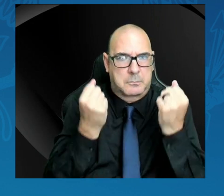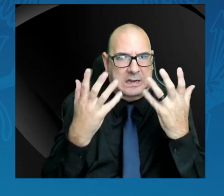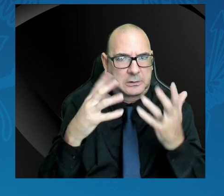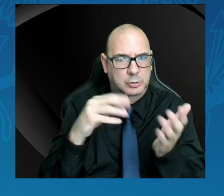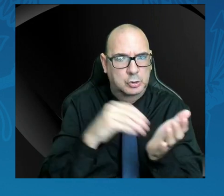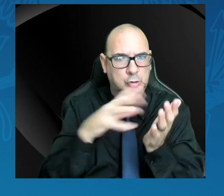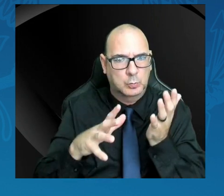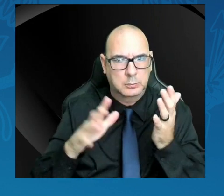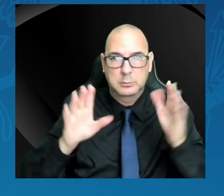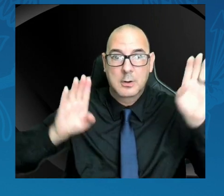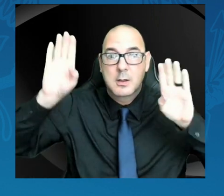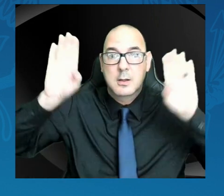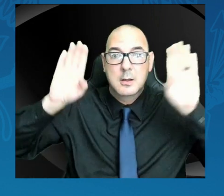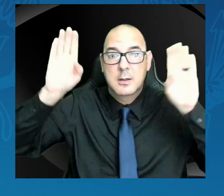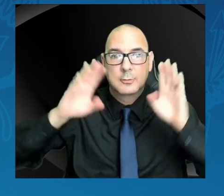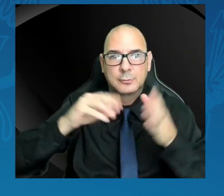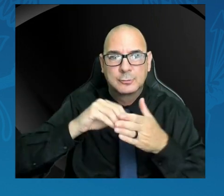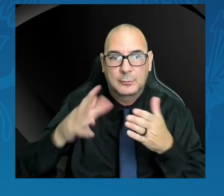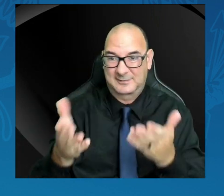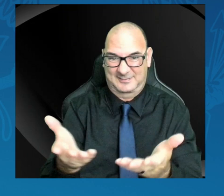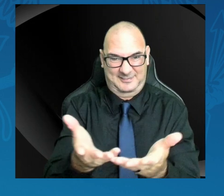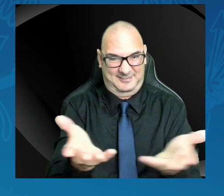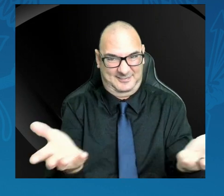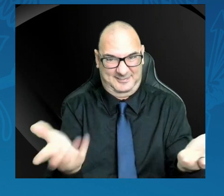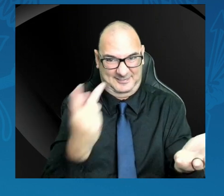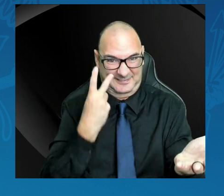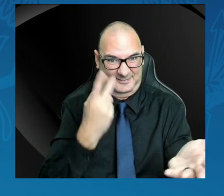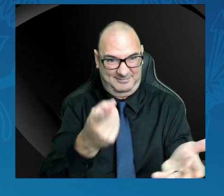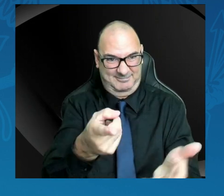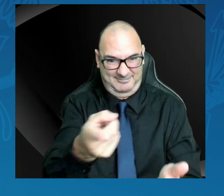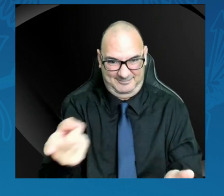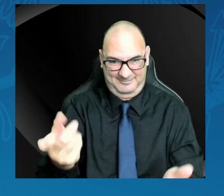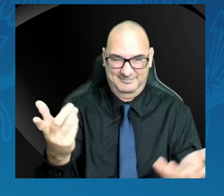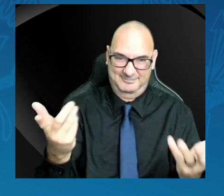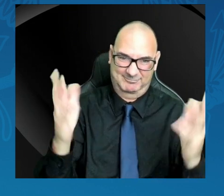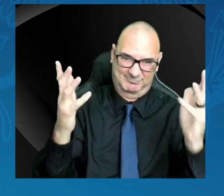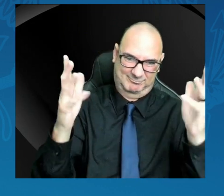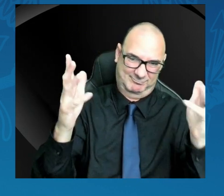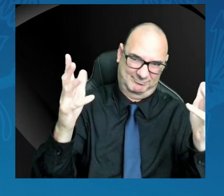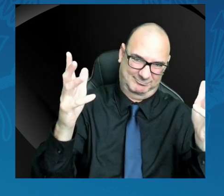There you. There we are.